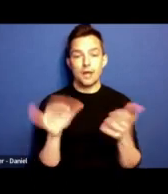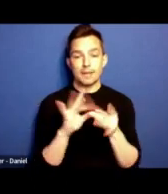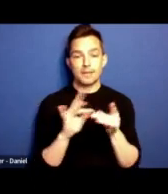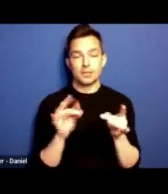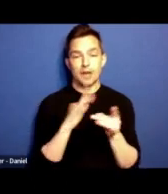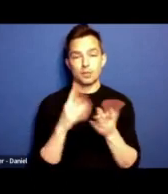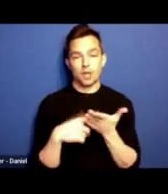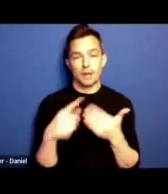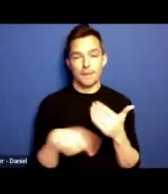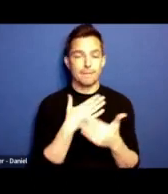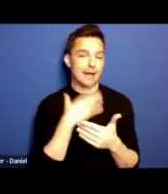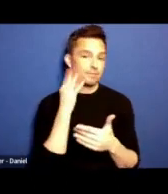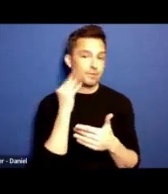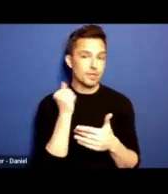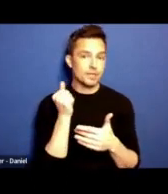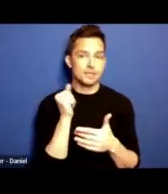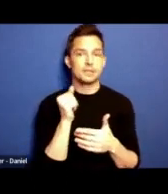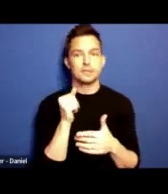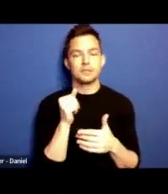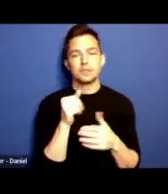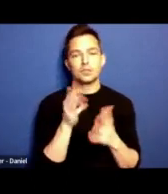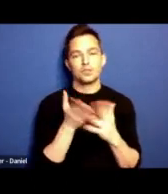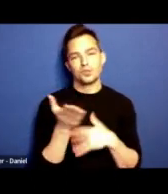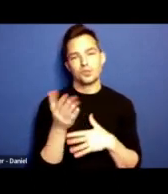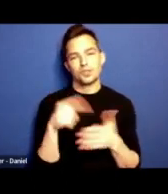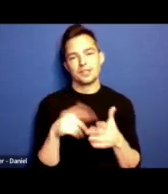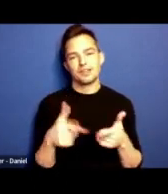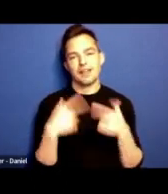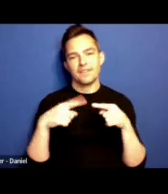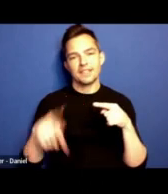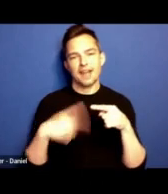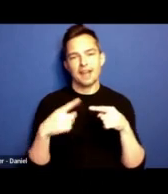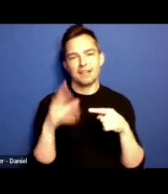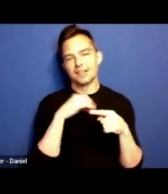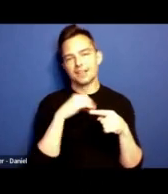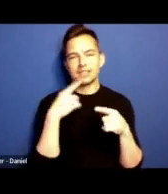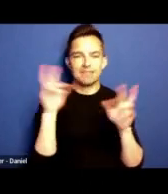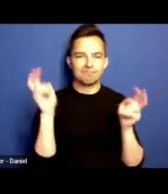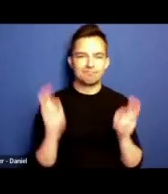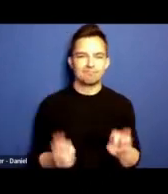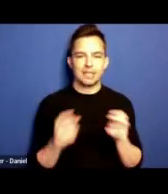about my experiences, kind of through the lifecycle, I guess you could say, of peer support.